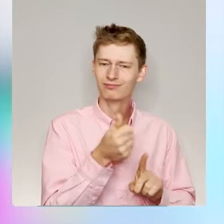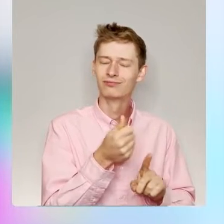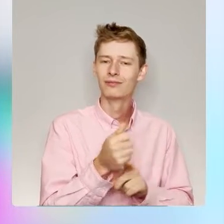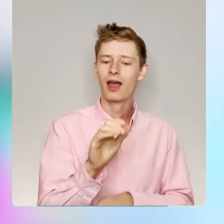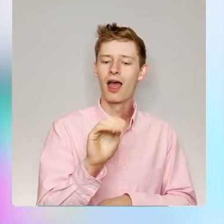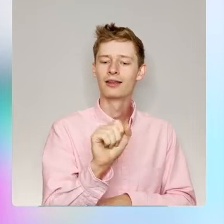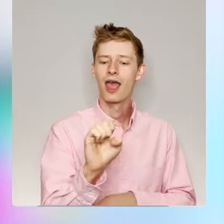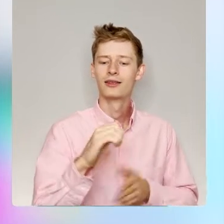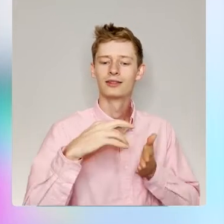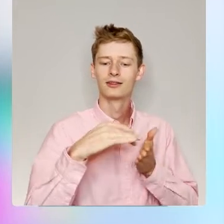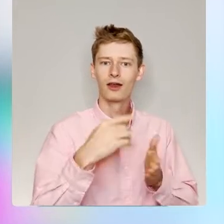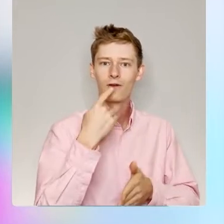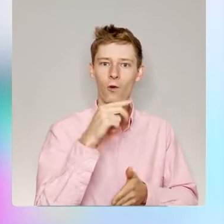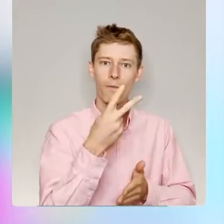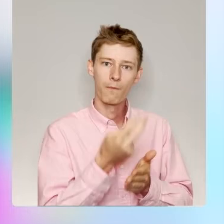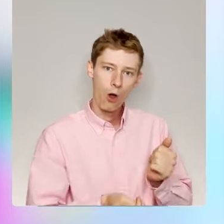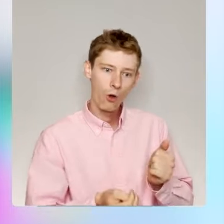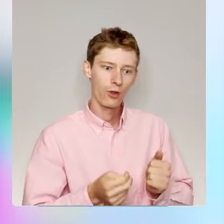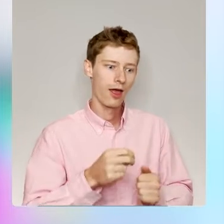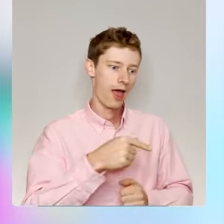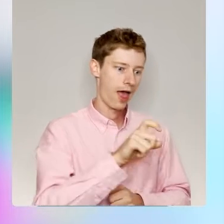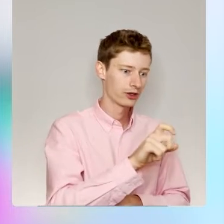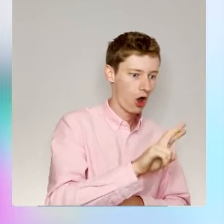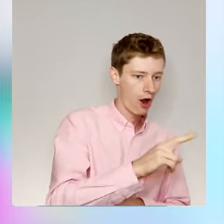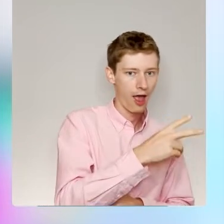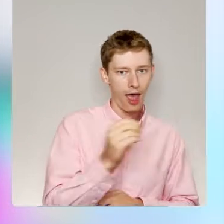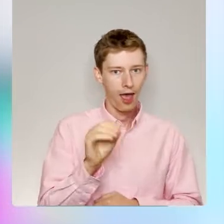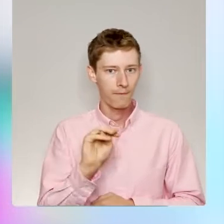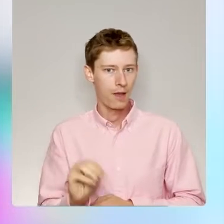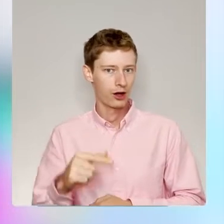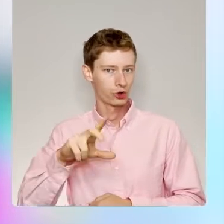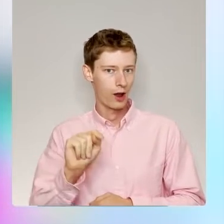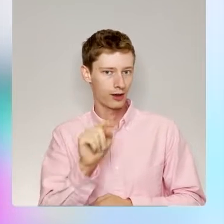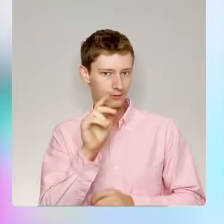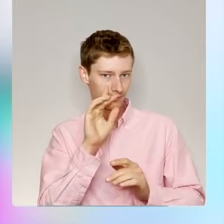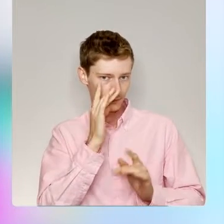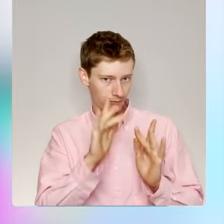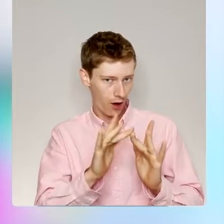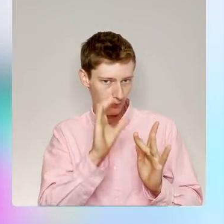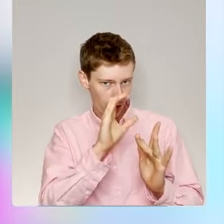it was important for us to build on top of a community-driven engine like Three.js so that we could really understand